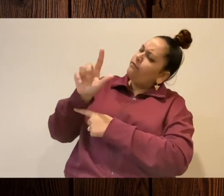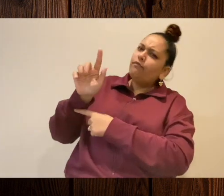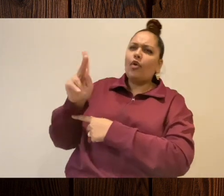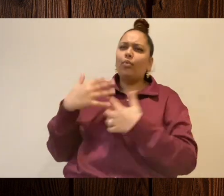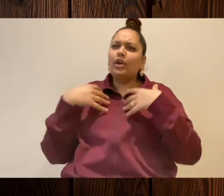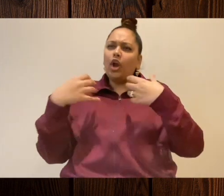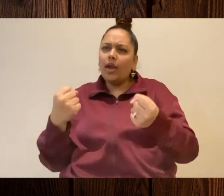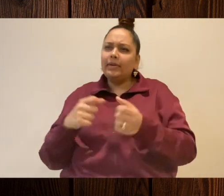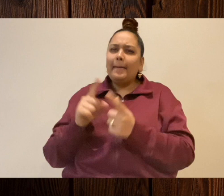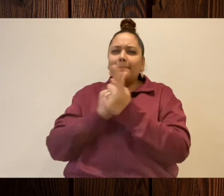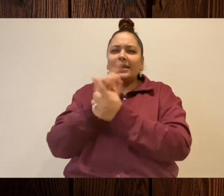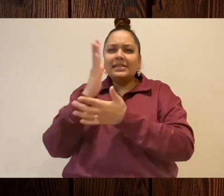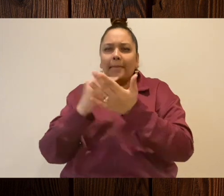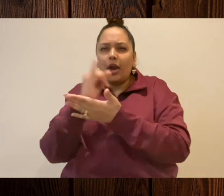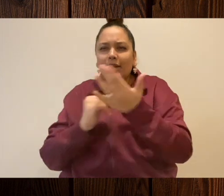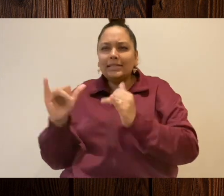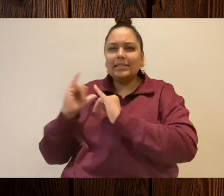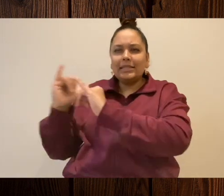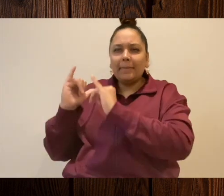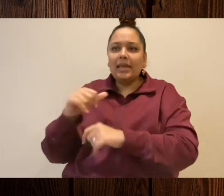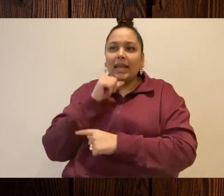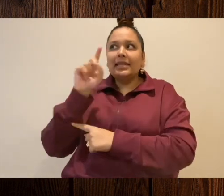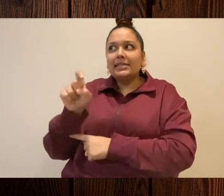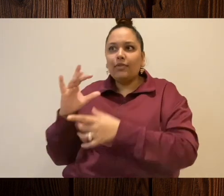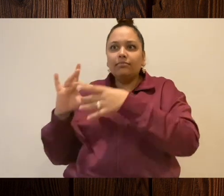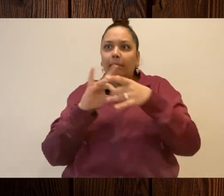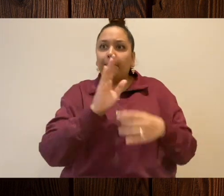years or so, living in a predominantly white place: